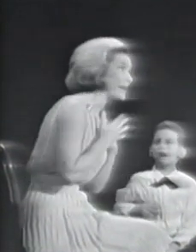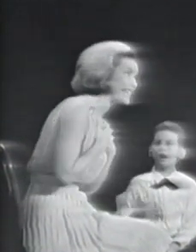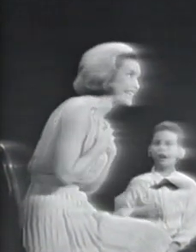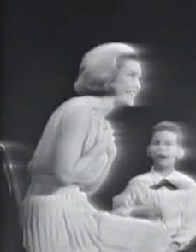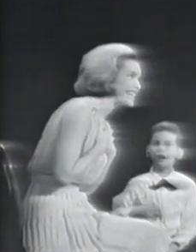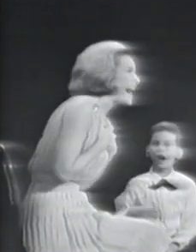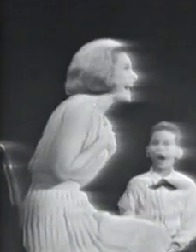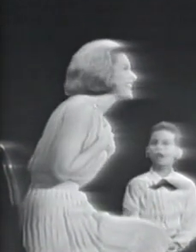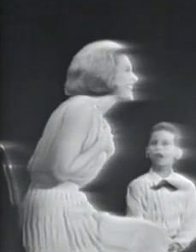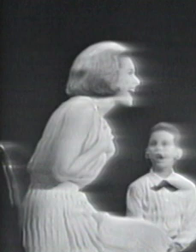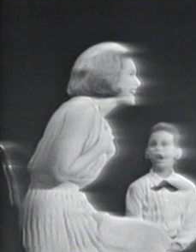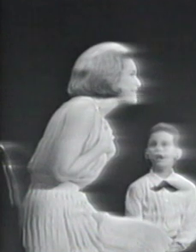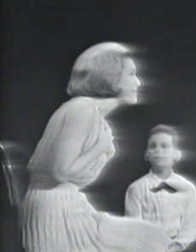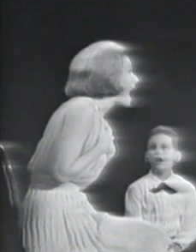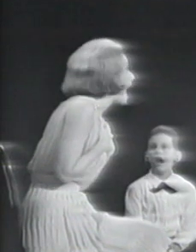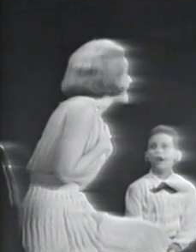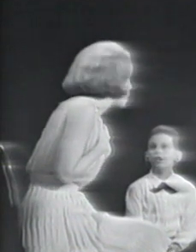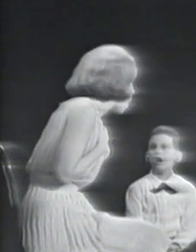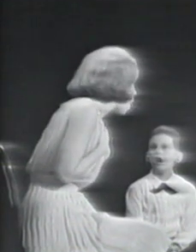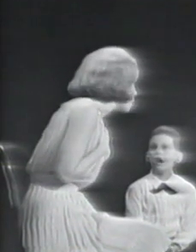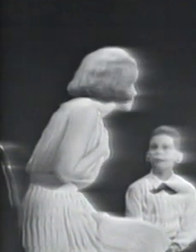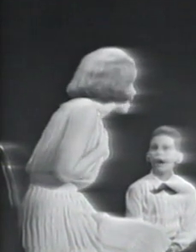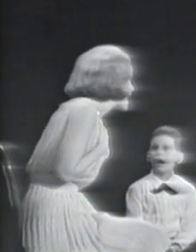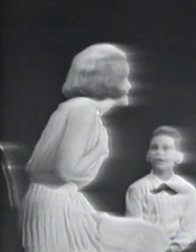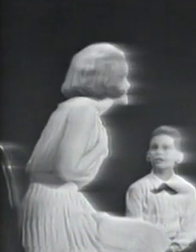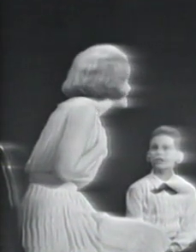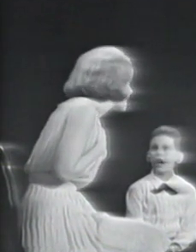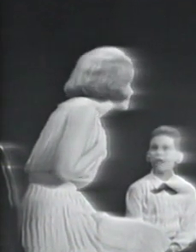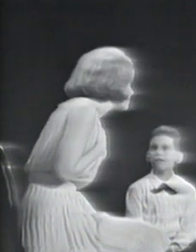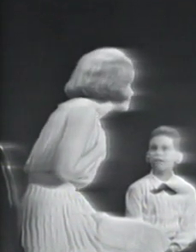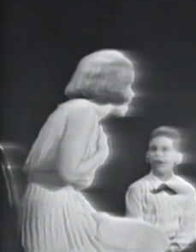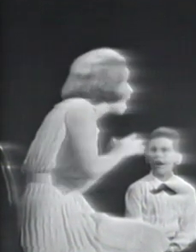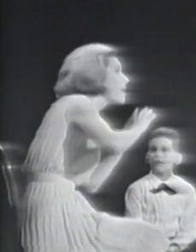ME, A NAME I CALL MYSELF